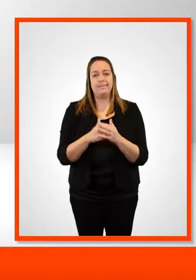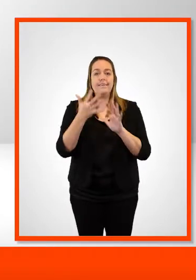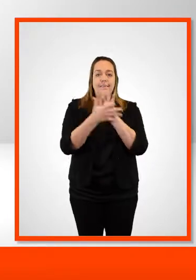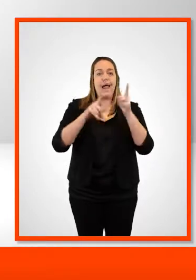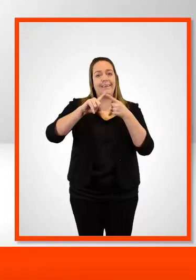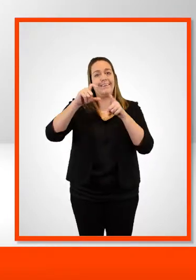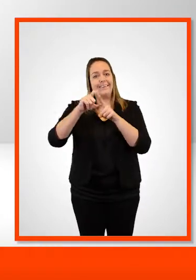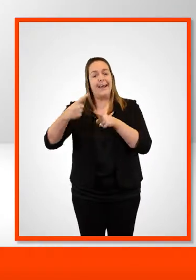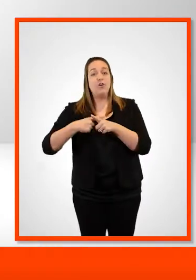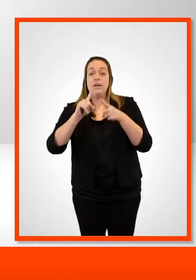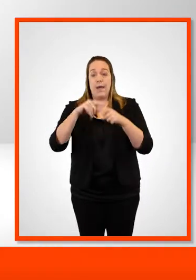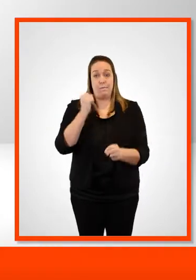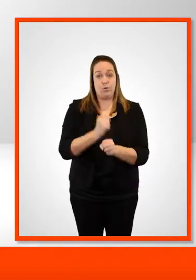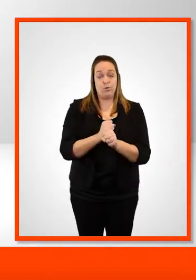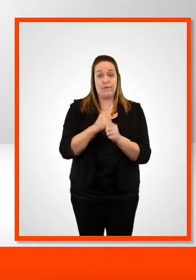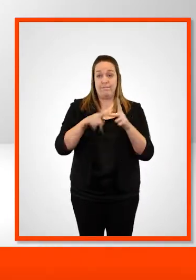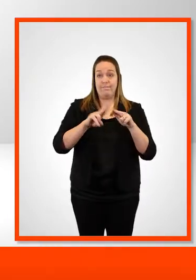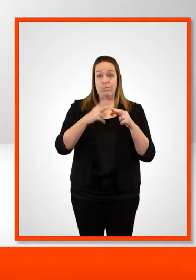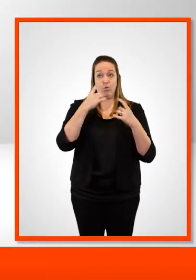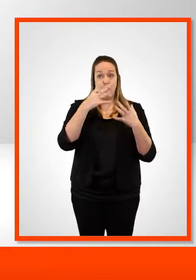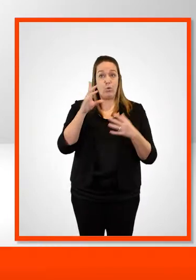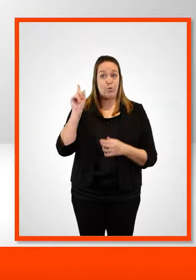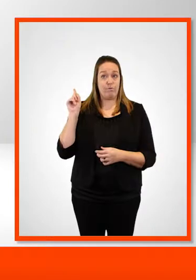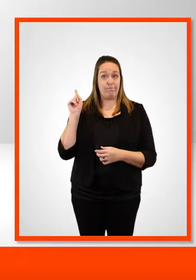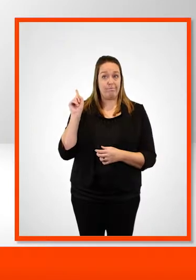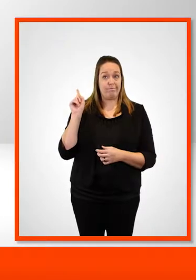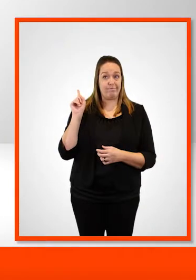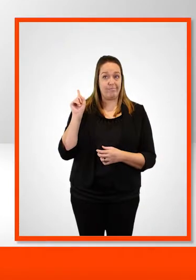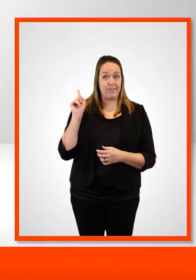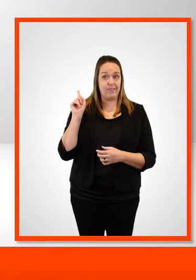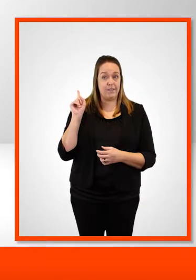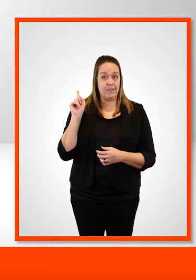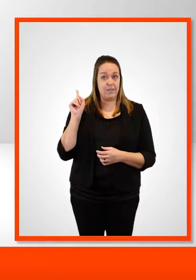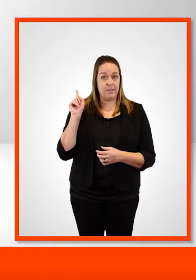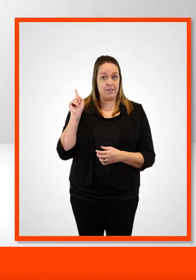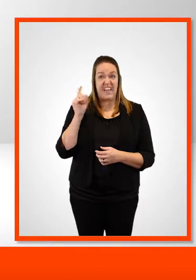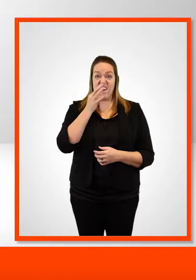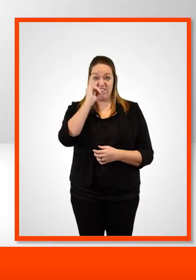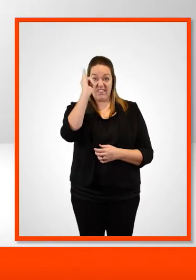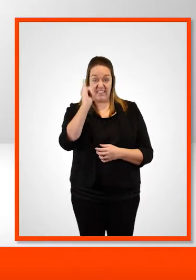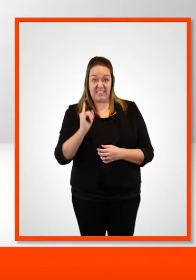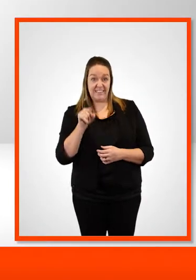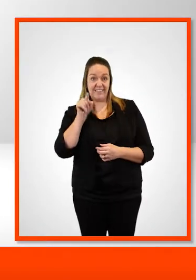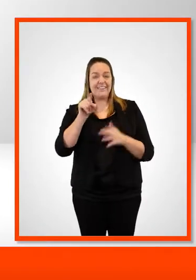So, for example, if I showed you signed English, this little thing, this is the "ish".